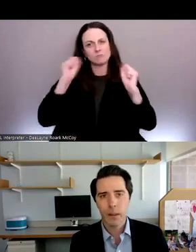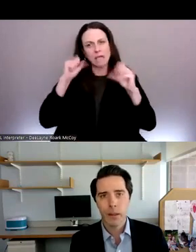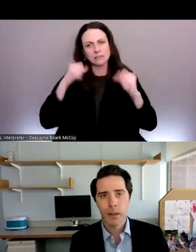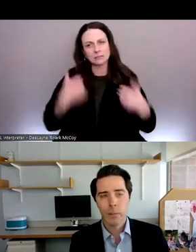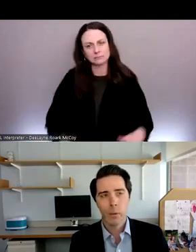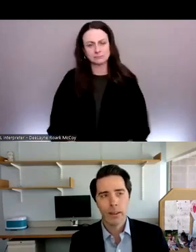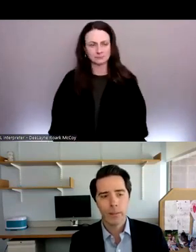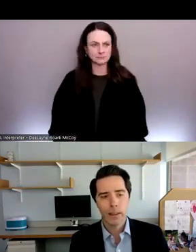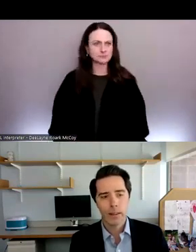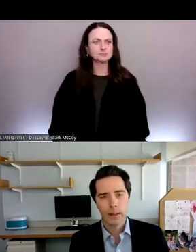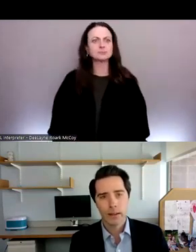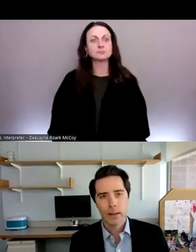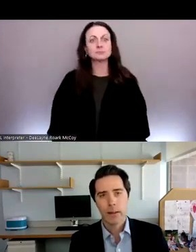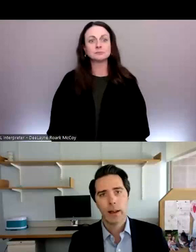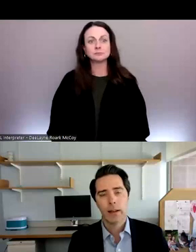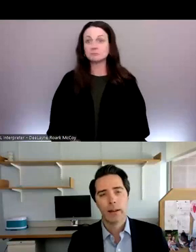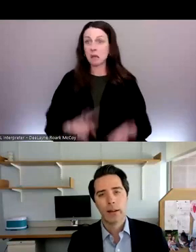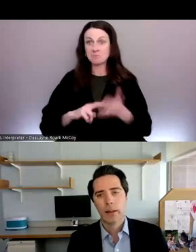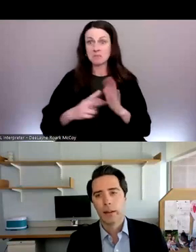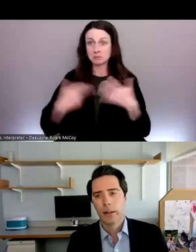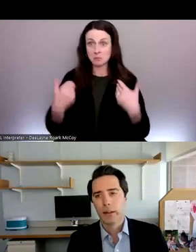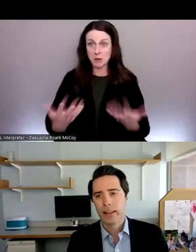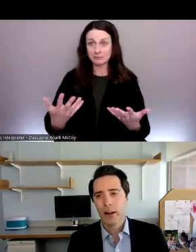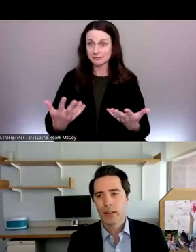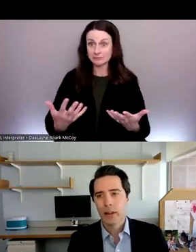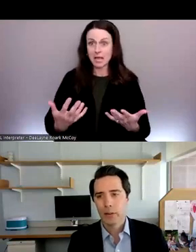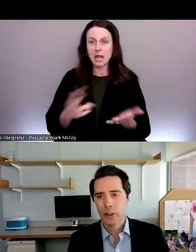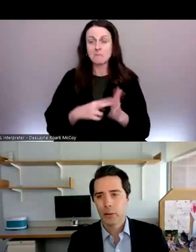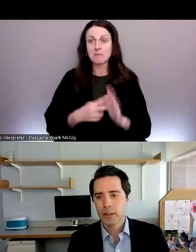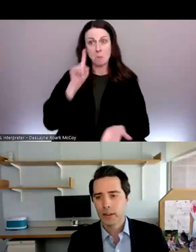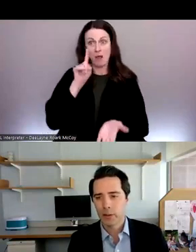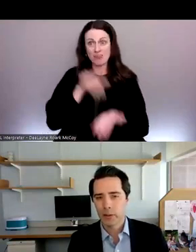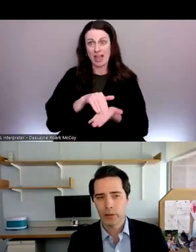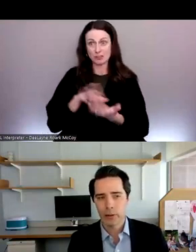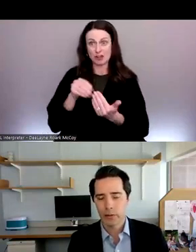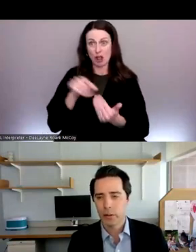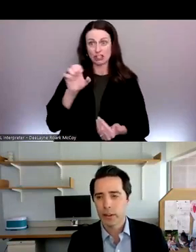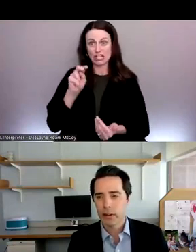but what this means is that the thousand